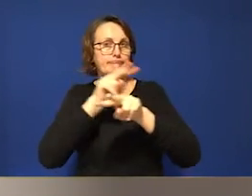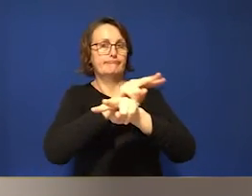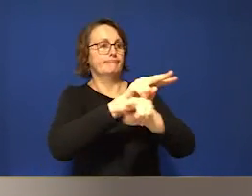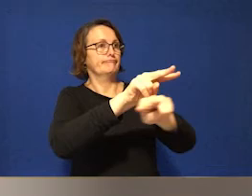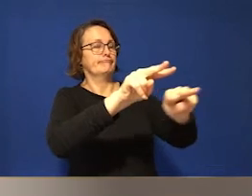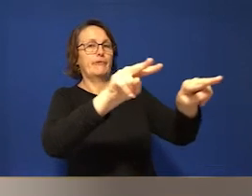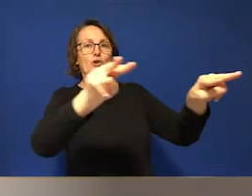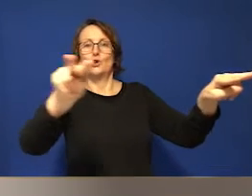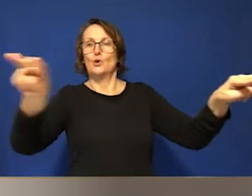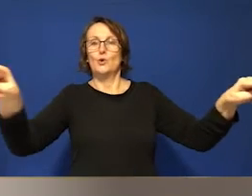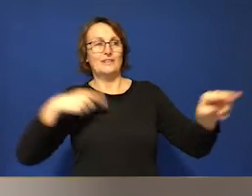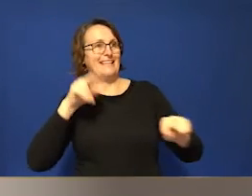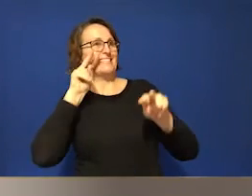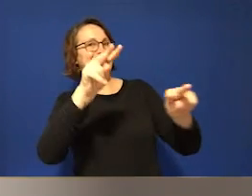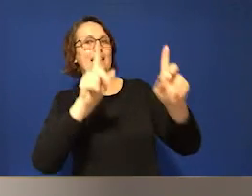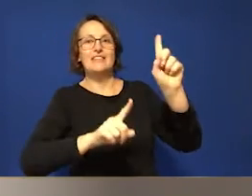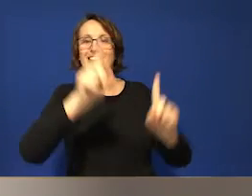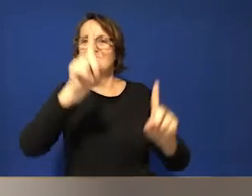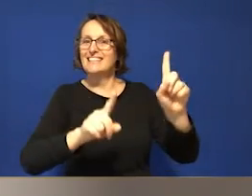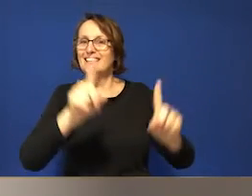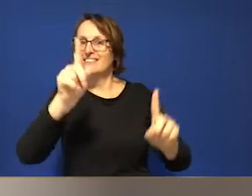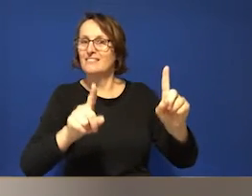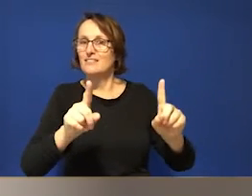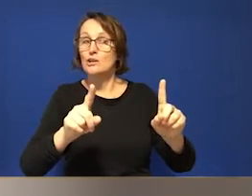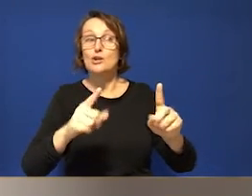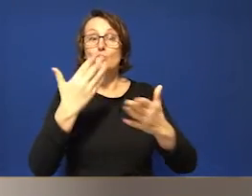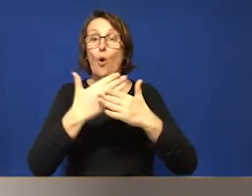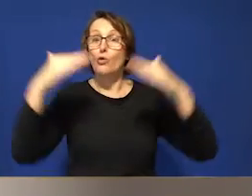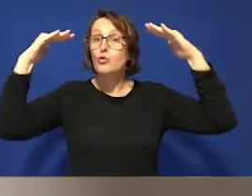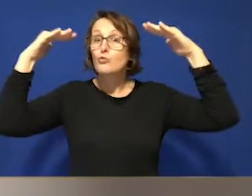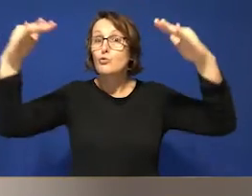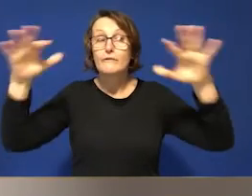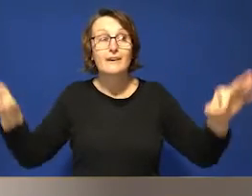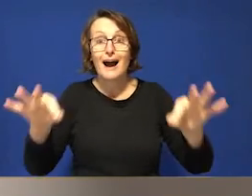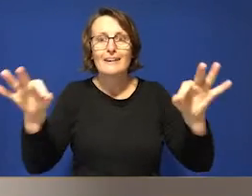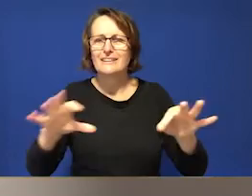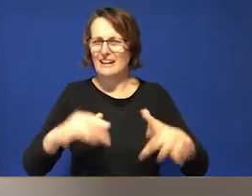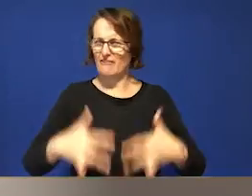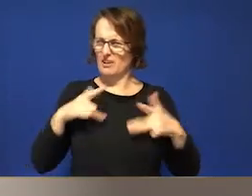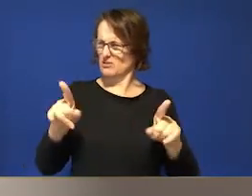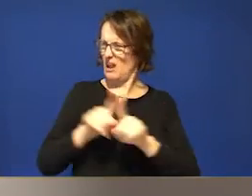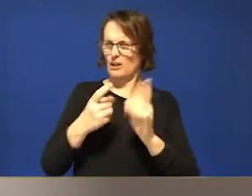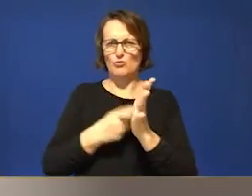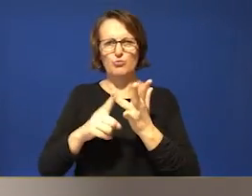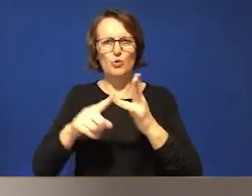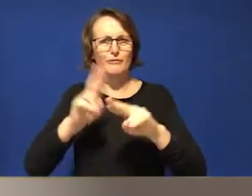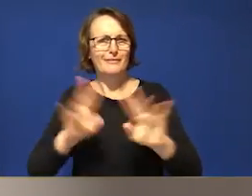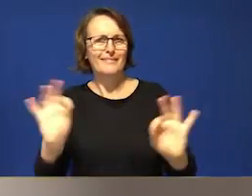And so that sense of never not blocking, it feels like another ground plane. When you're on the roof garden, it doesn't feel like a roof.